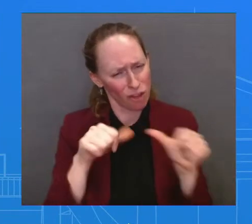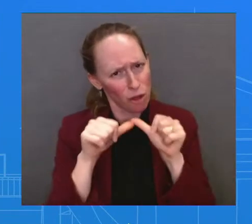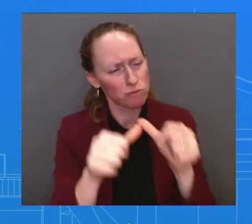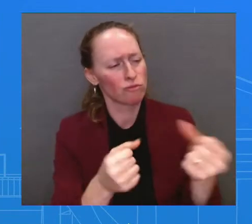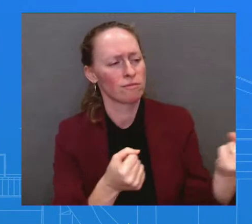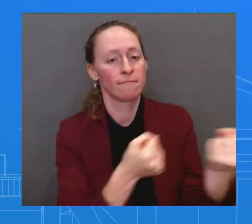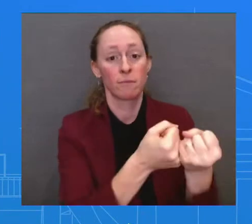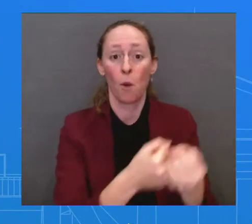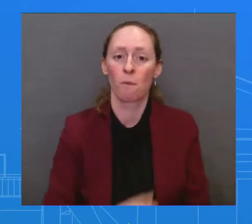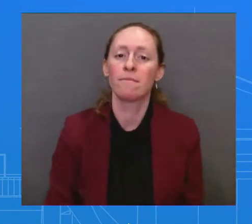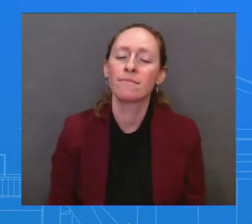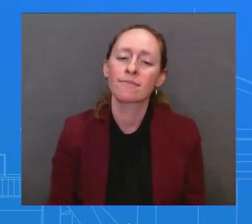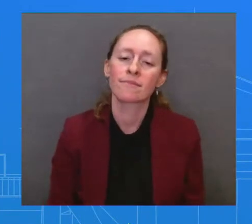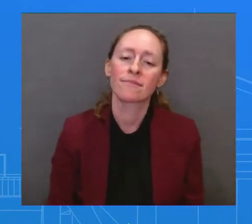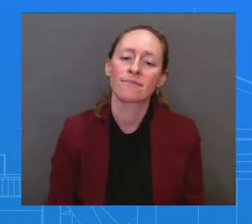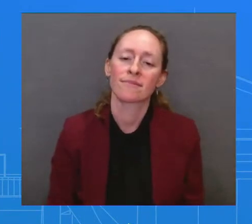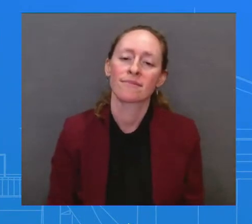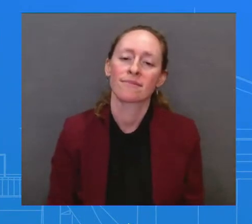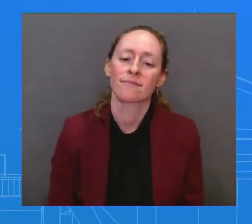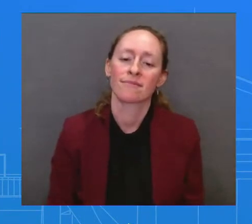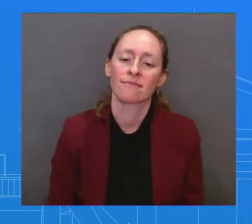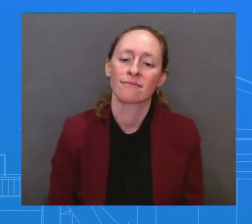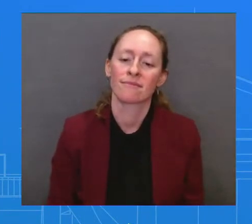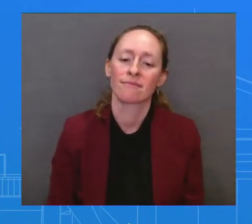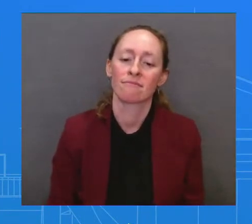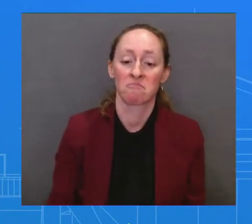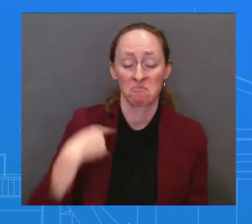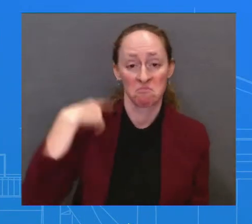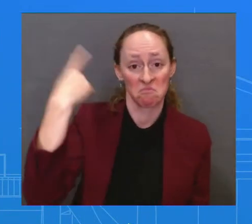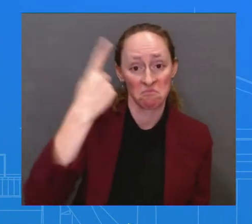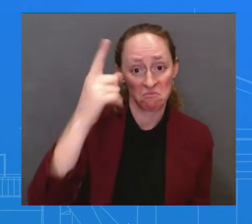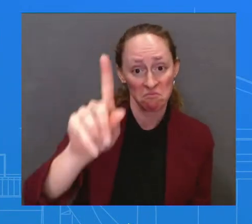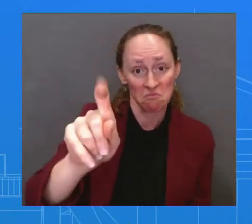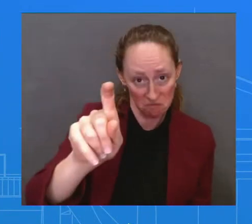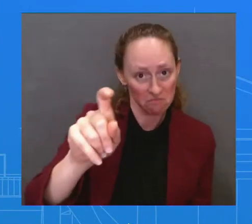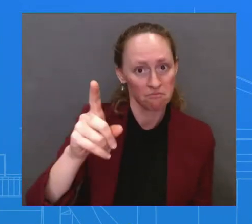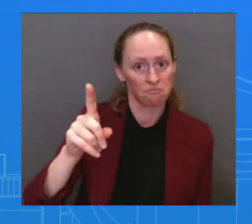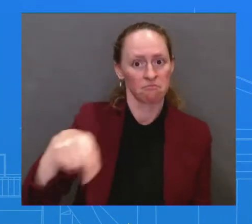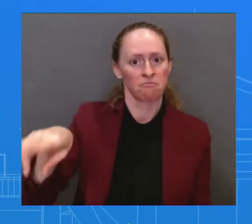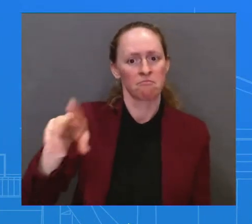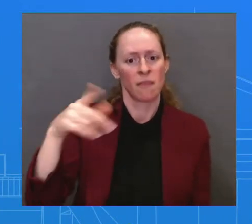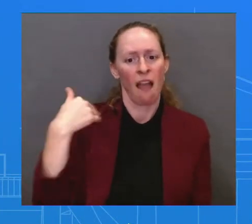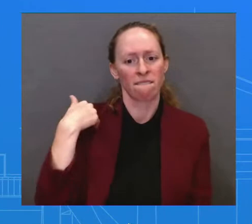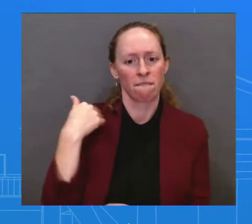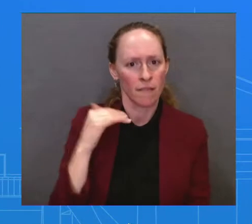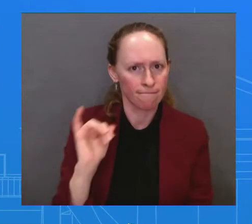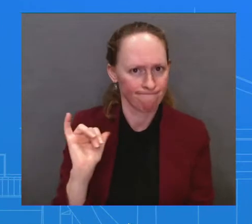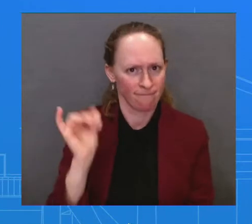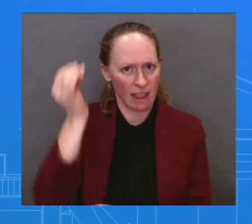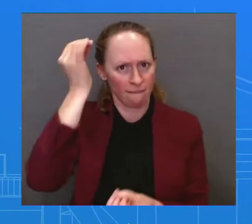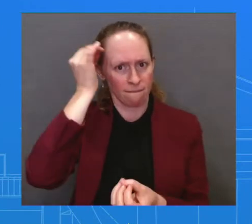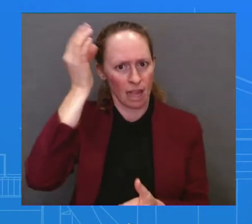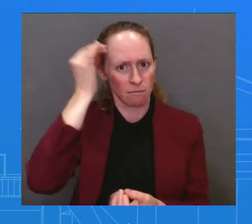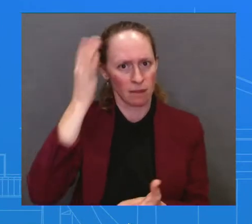or investigative evidence to support Canada's claims? And then secondly, Ambassador Garcetti had suggested